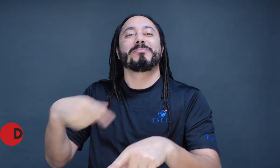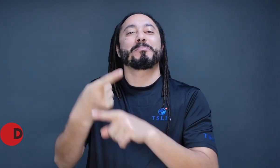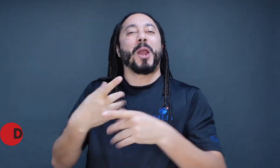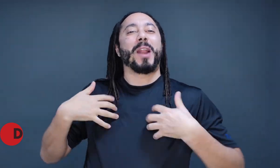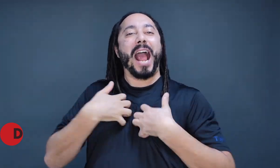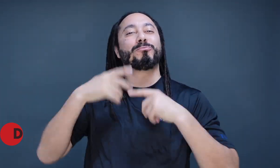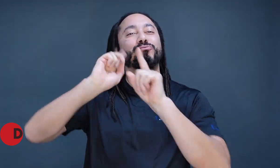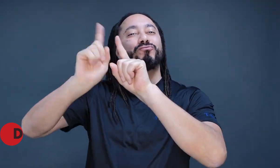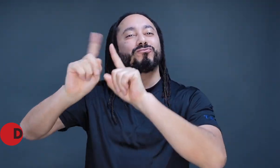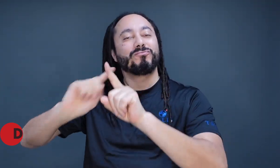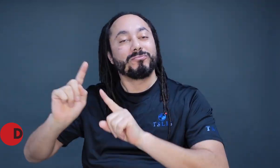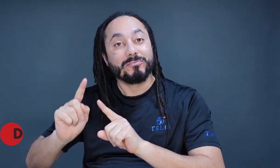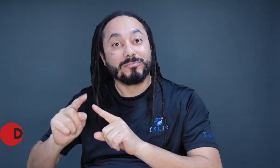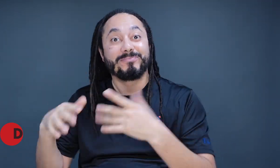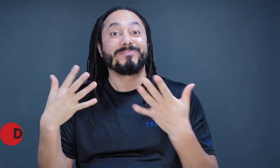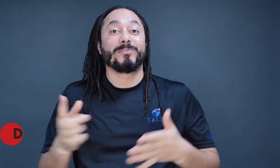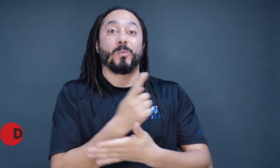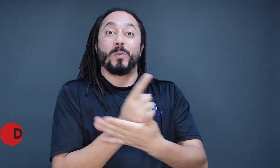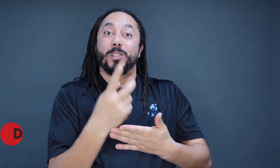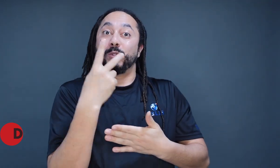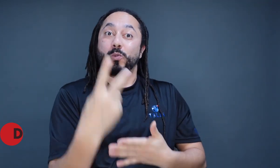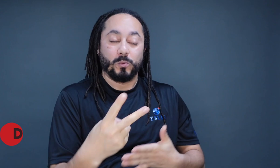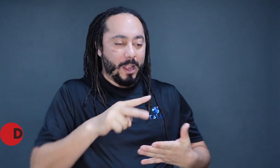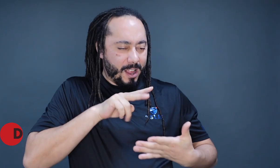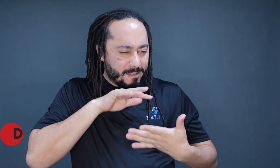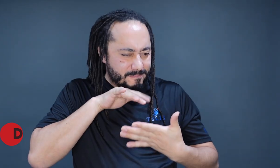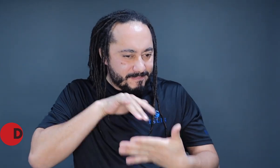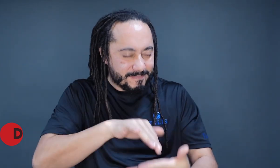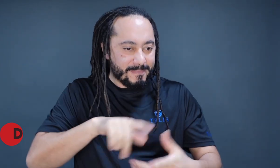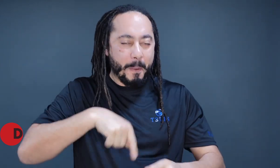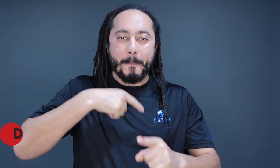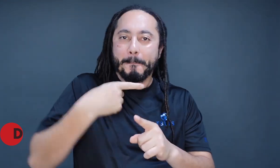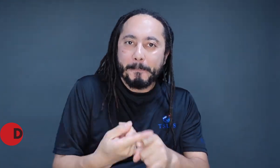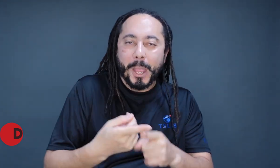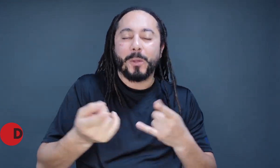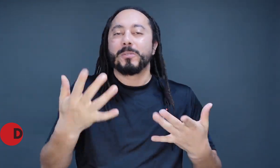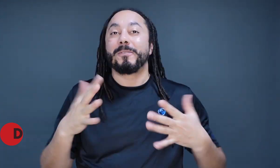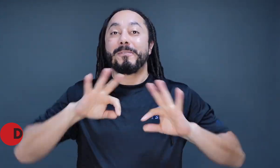Then come home. Week two, I’d study topic two which was about family.